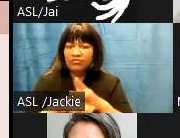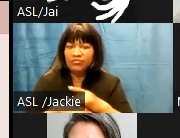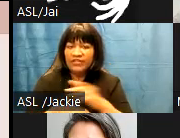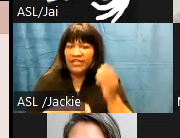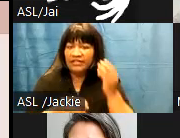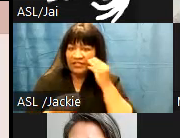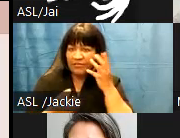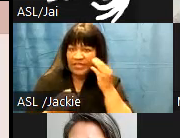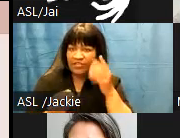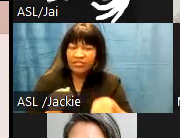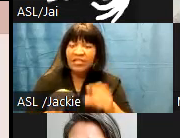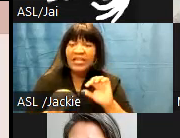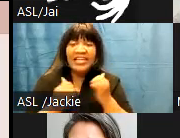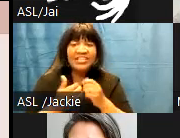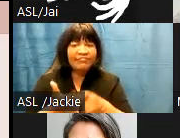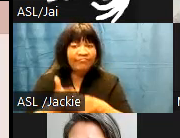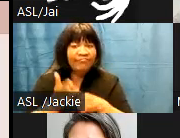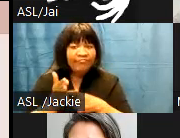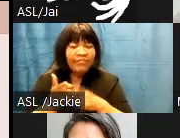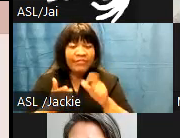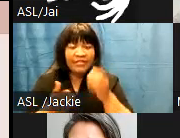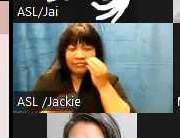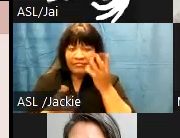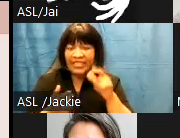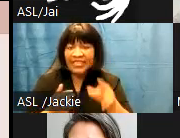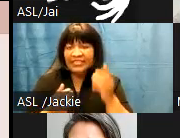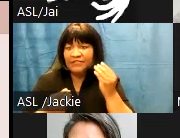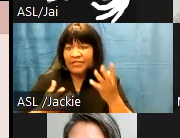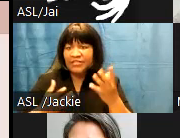Agencies are mandated to report this information because the legislature wants